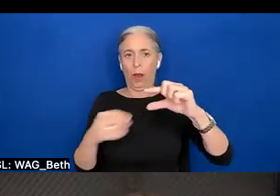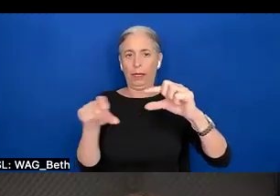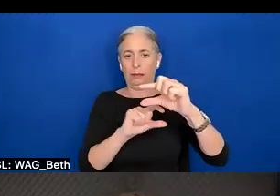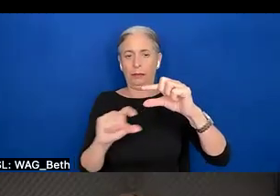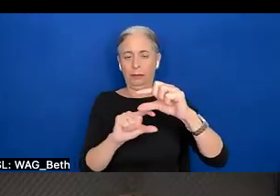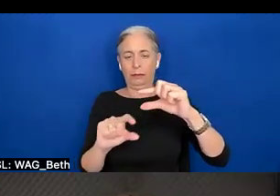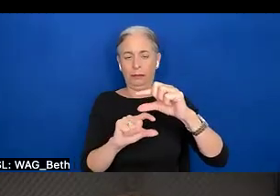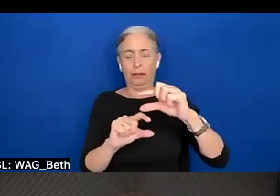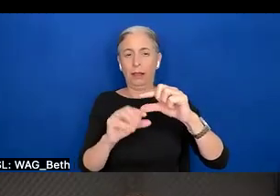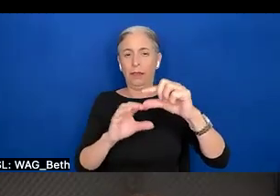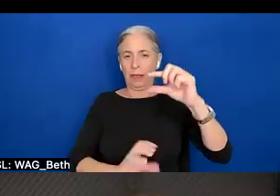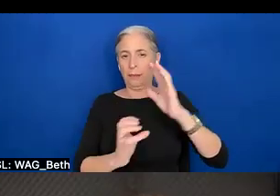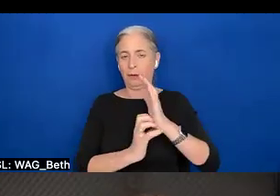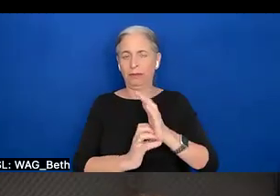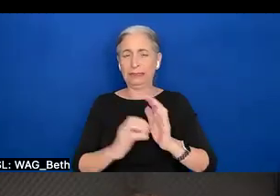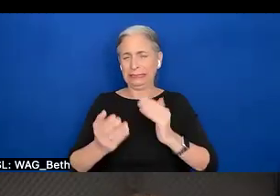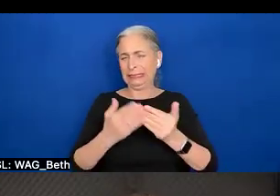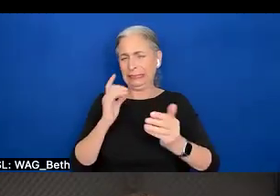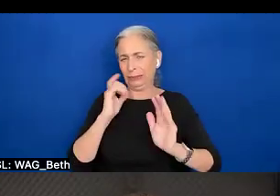It's pretty easy to recognize it.